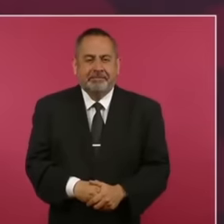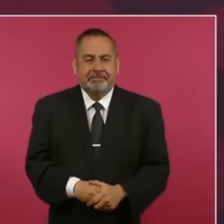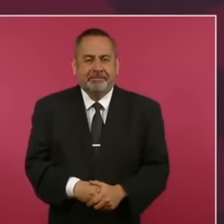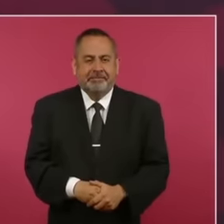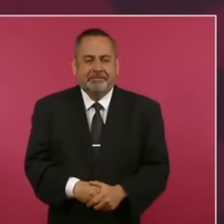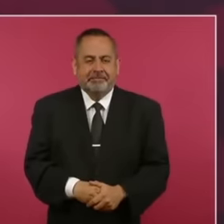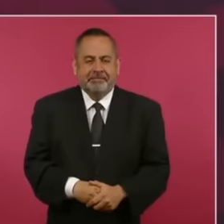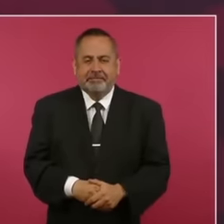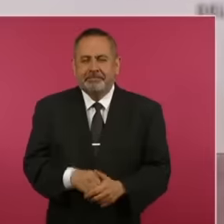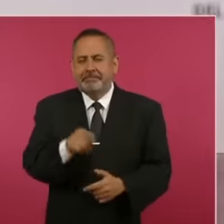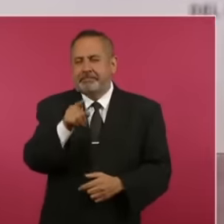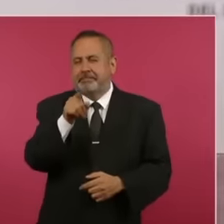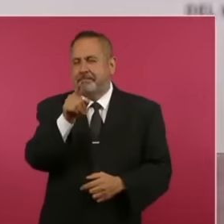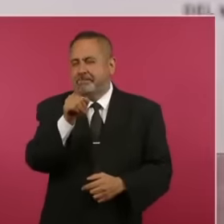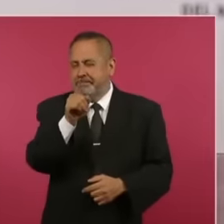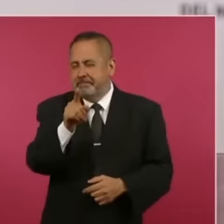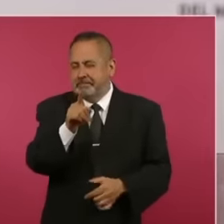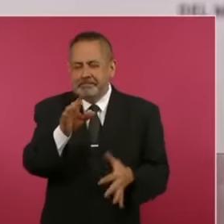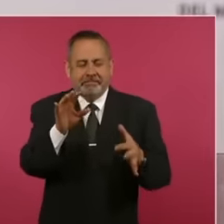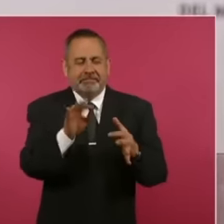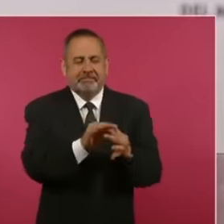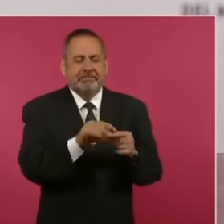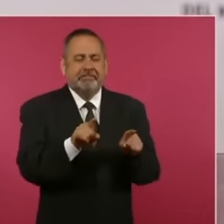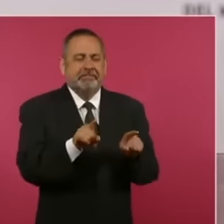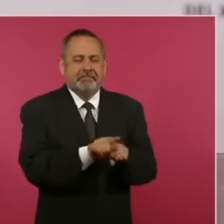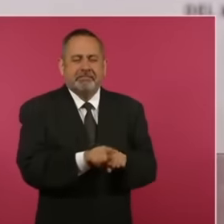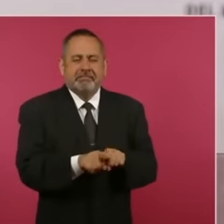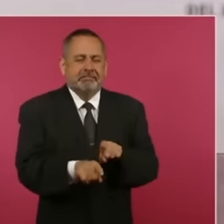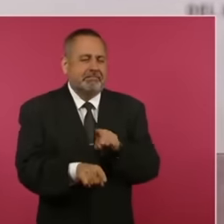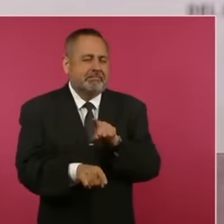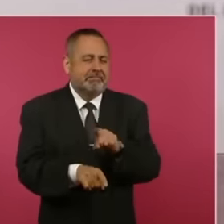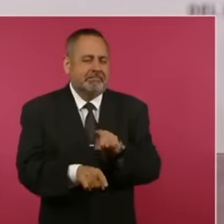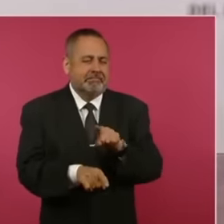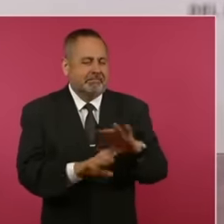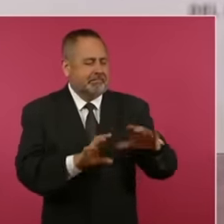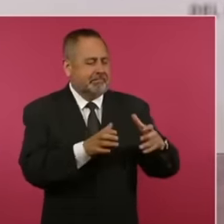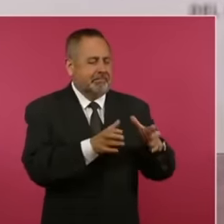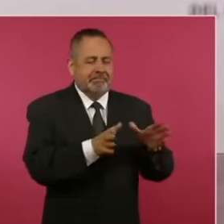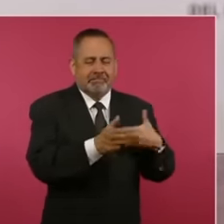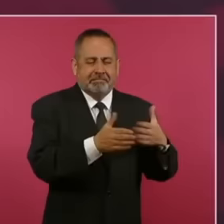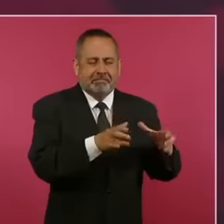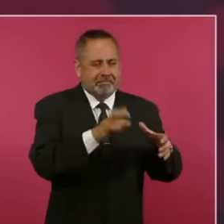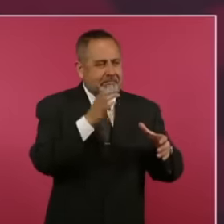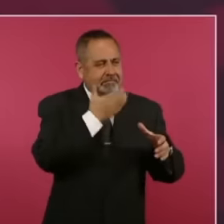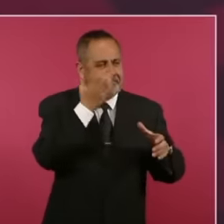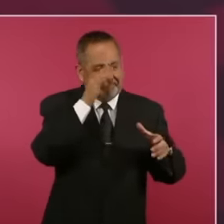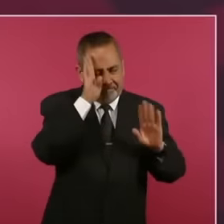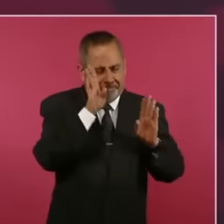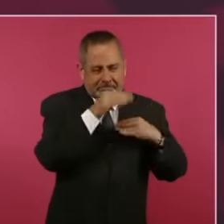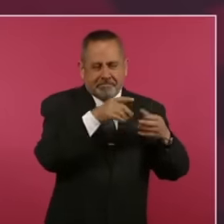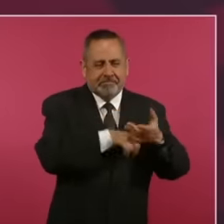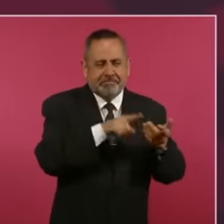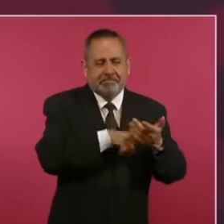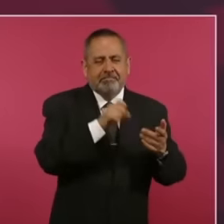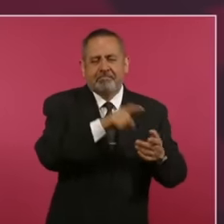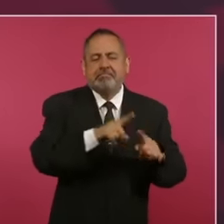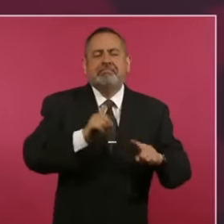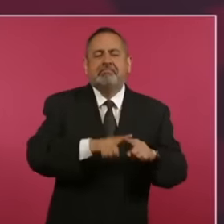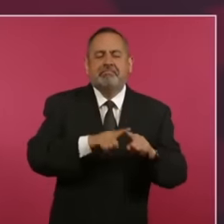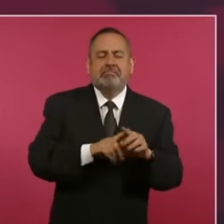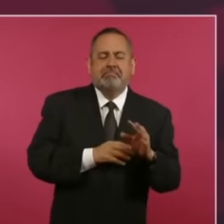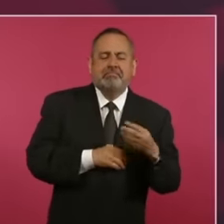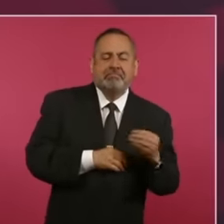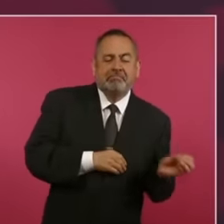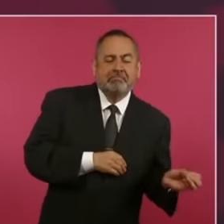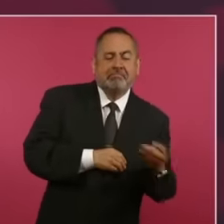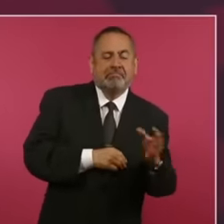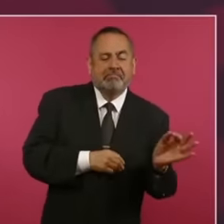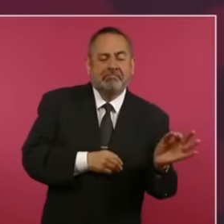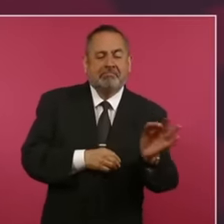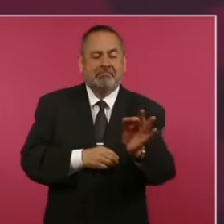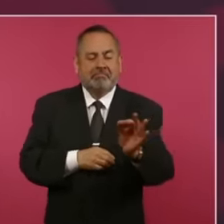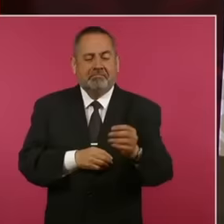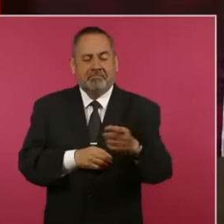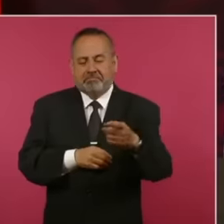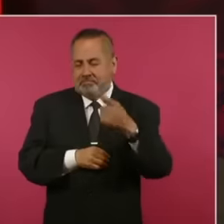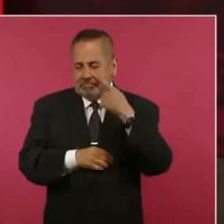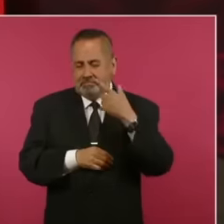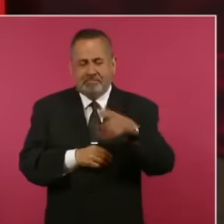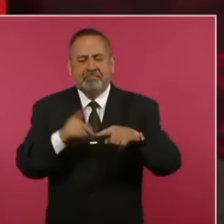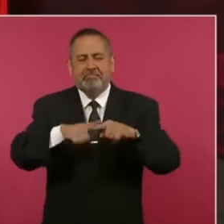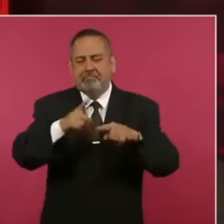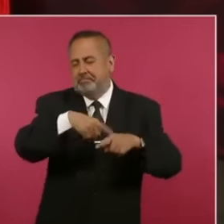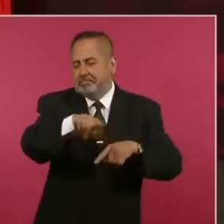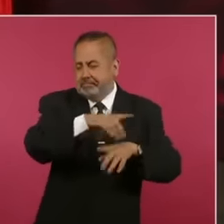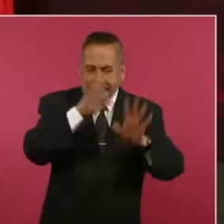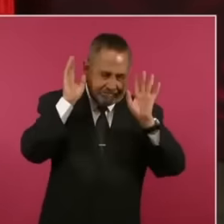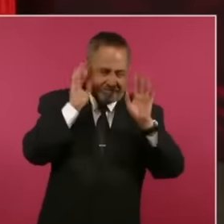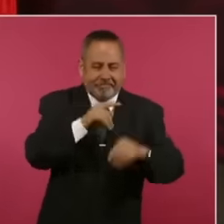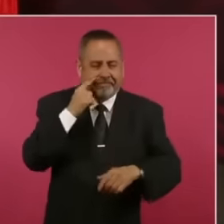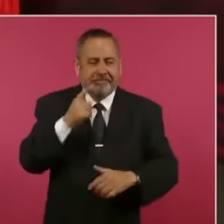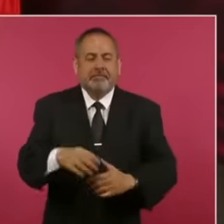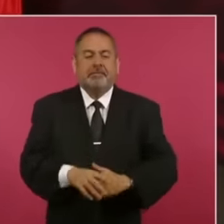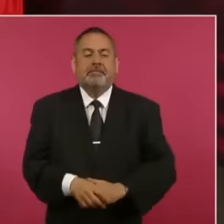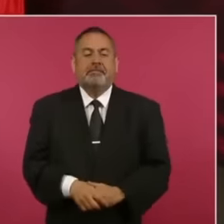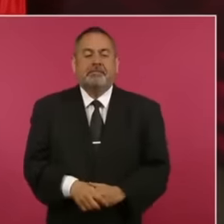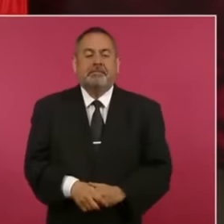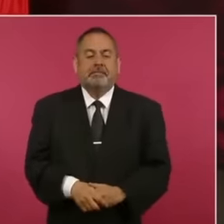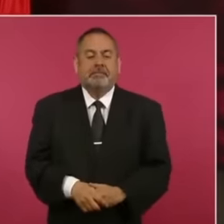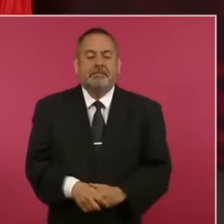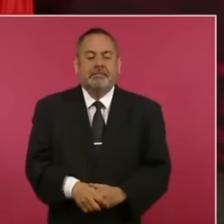attached to conservative thinking and who knows who these elves are, eh, but all